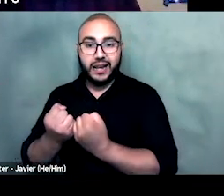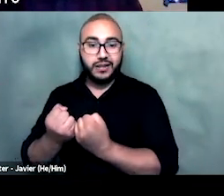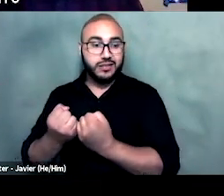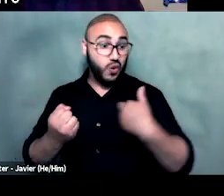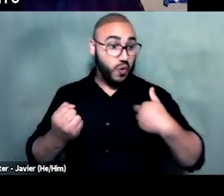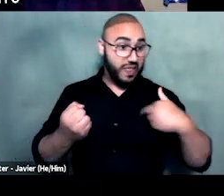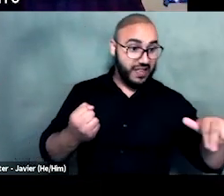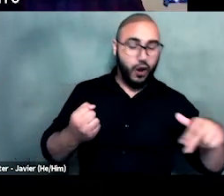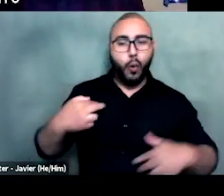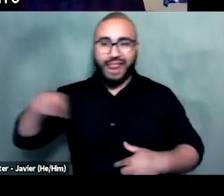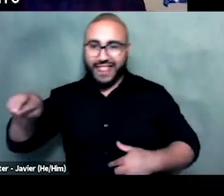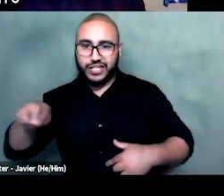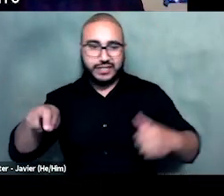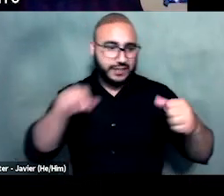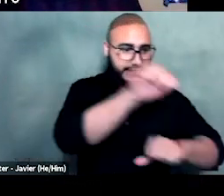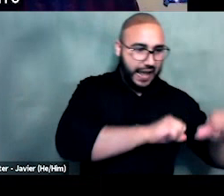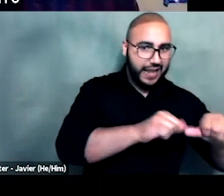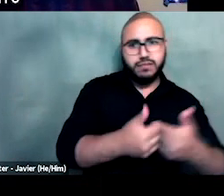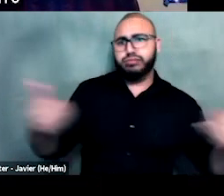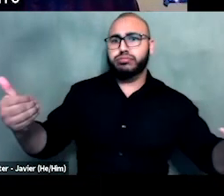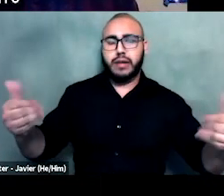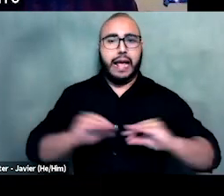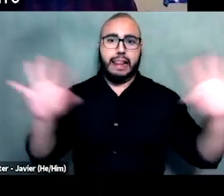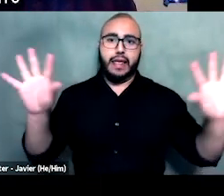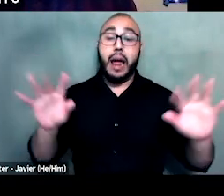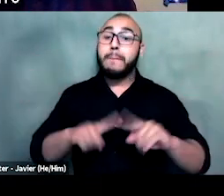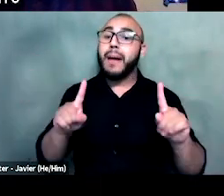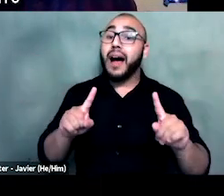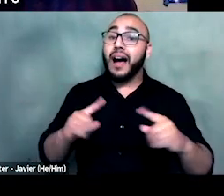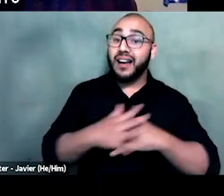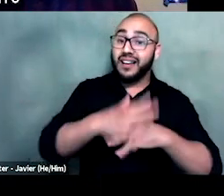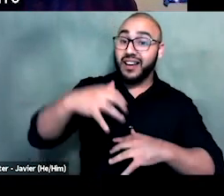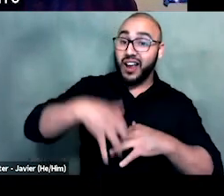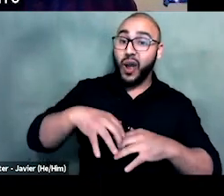Native Americans didn't have the separation. So somebody broke their arm. You know, they